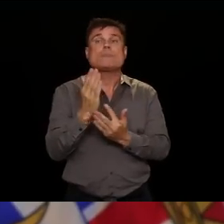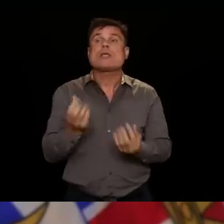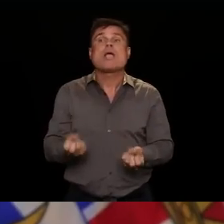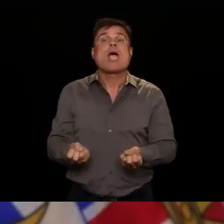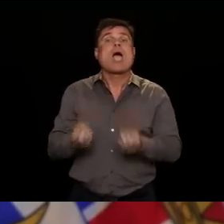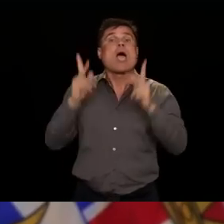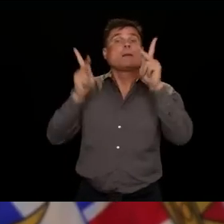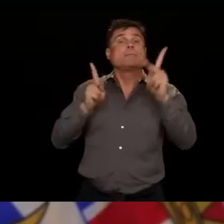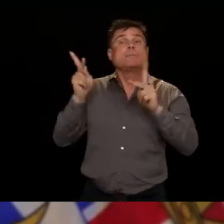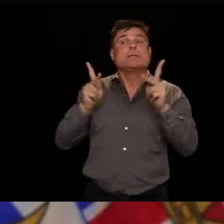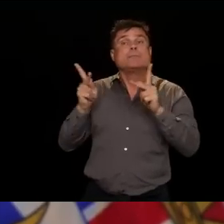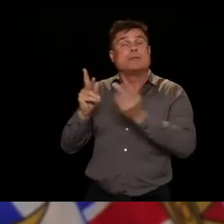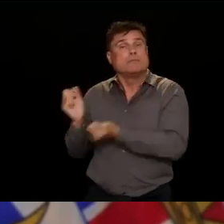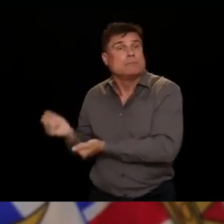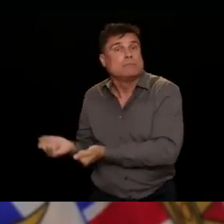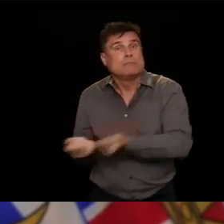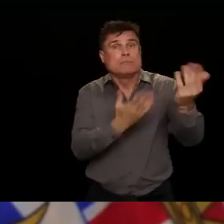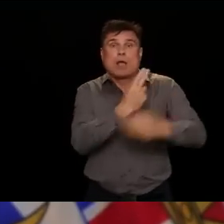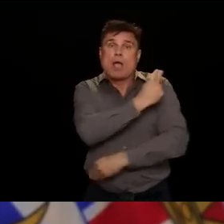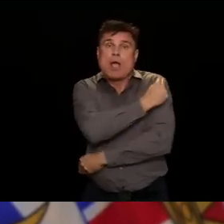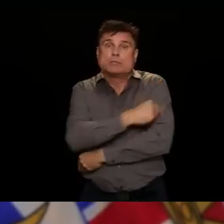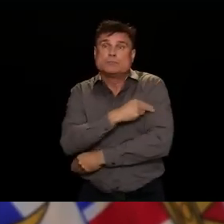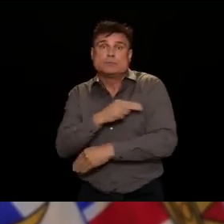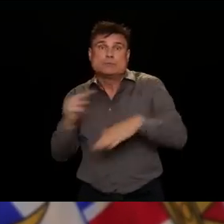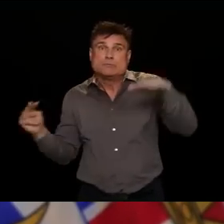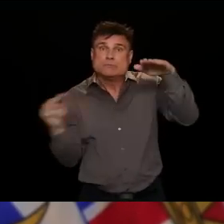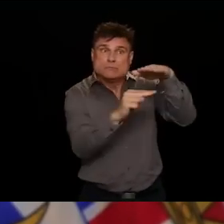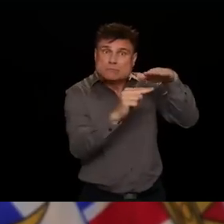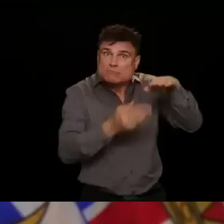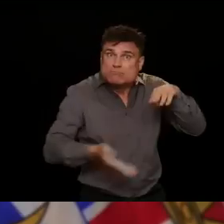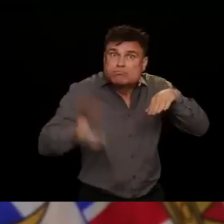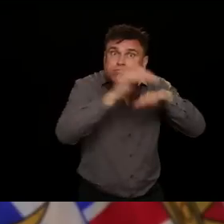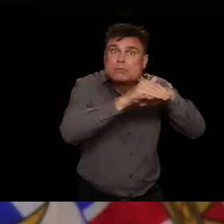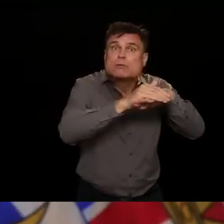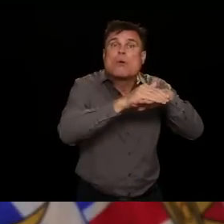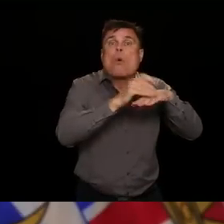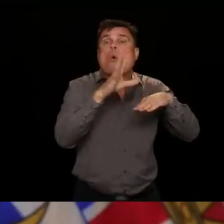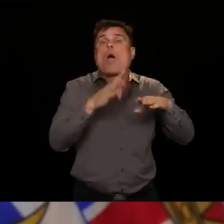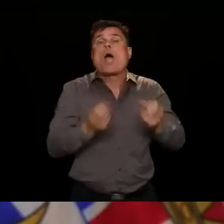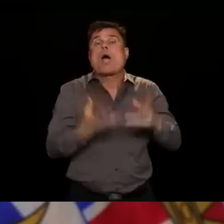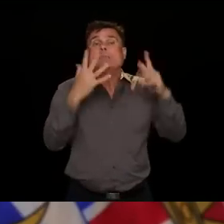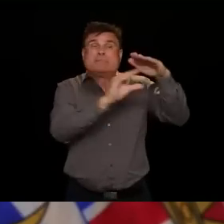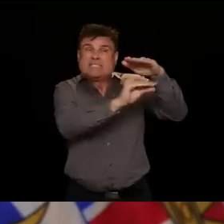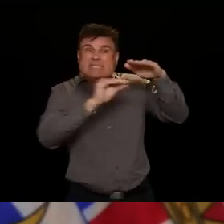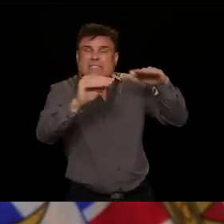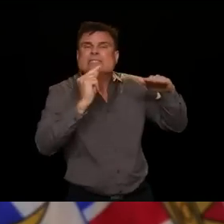and we would need to modify what we are doing. But right now we are in a good place,